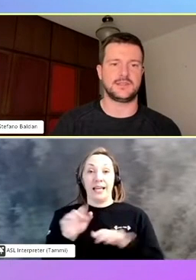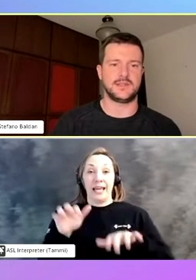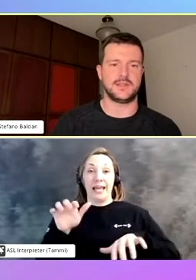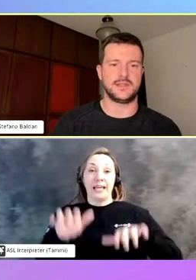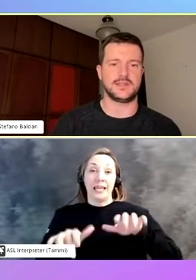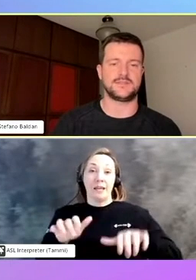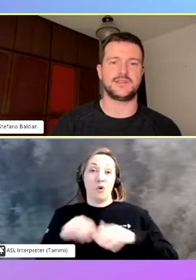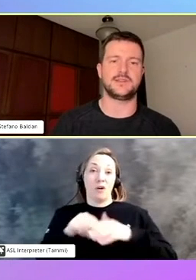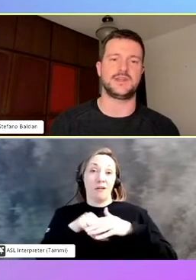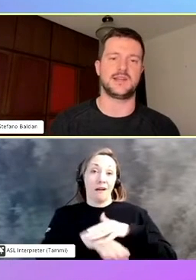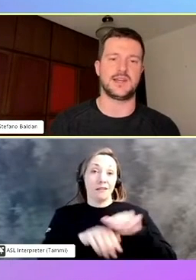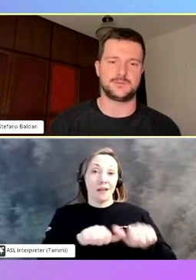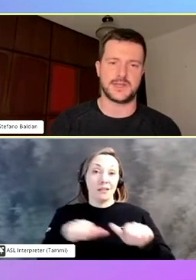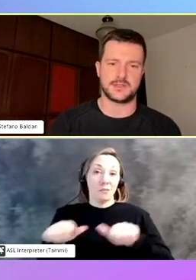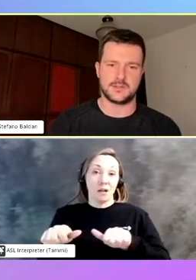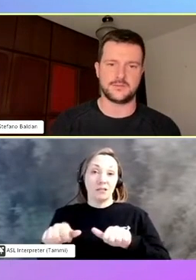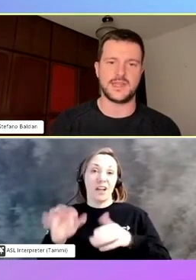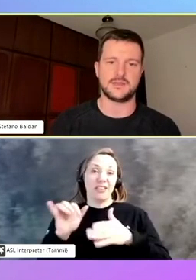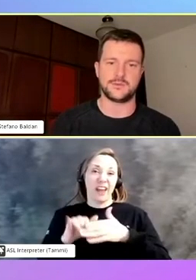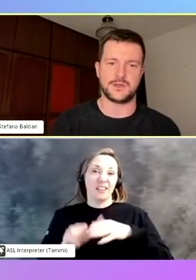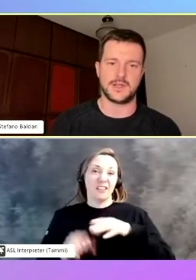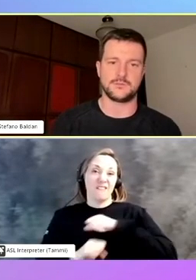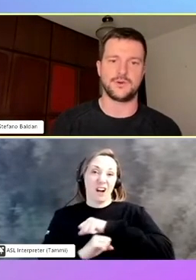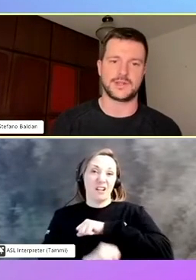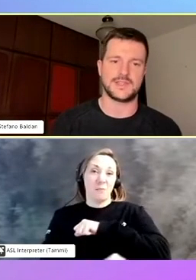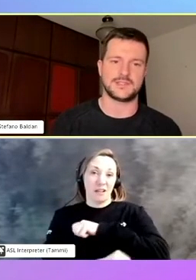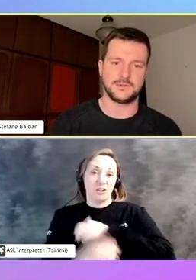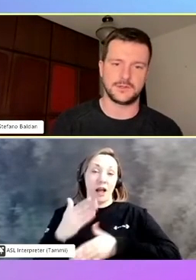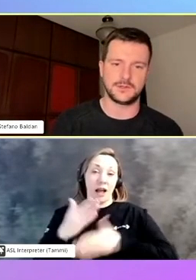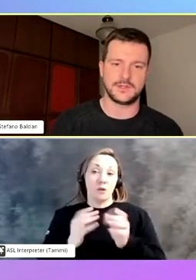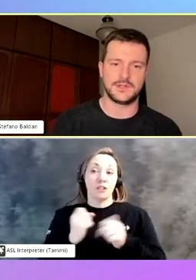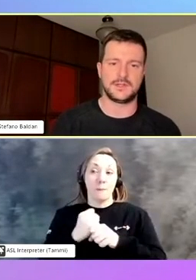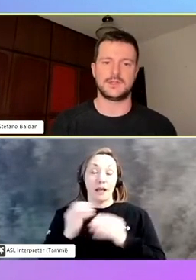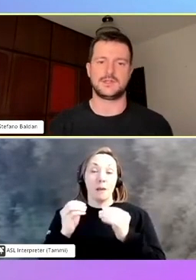and even today I know vision users still use emark --